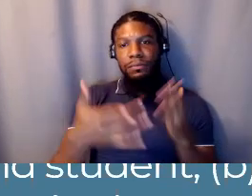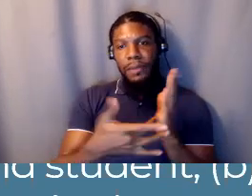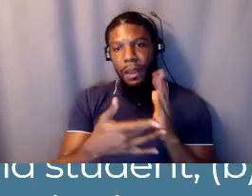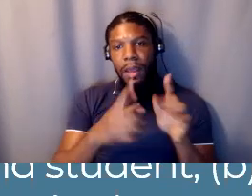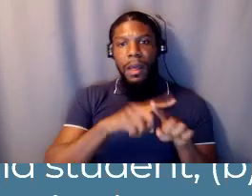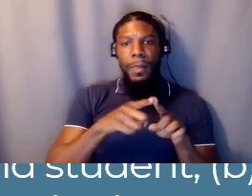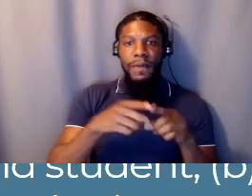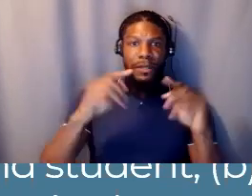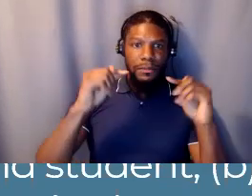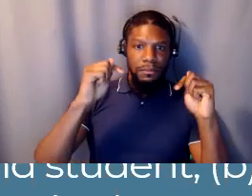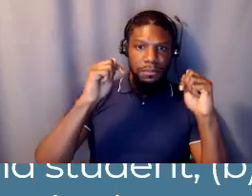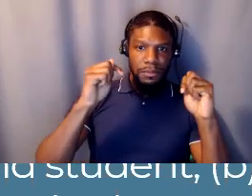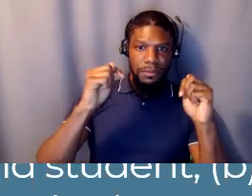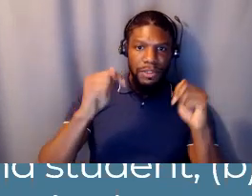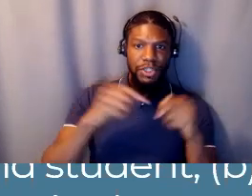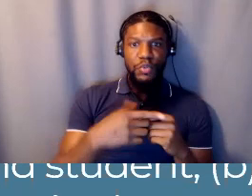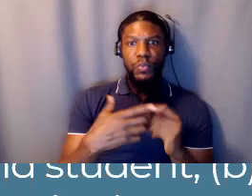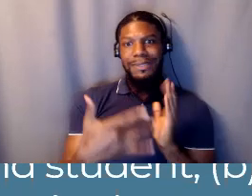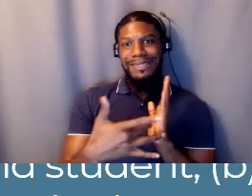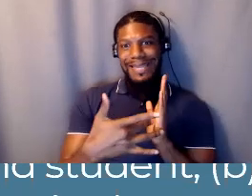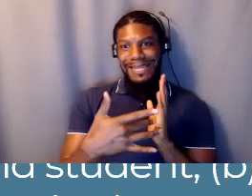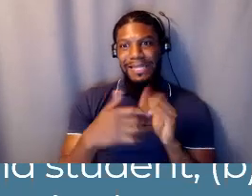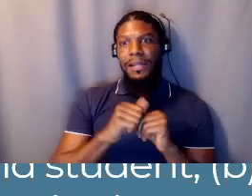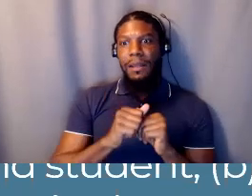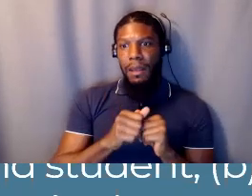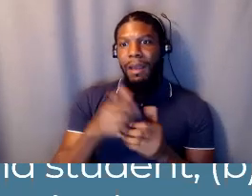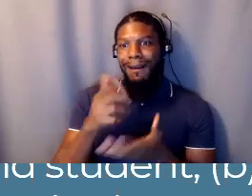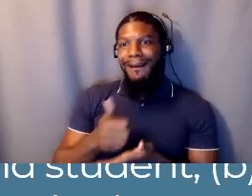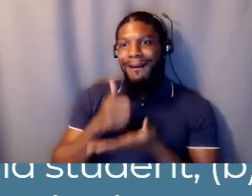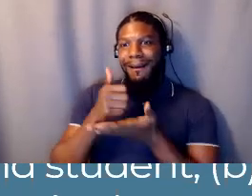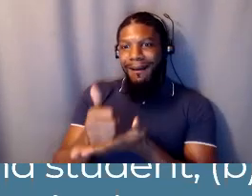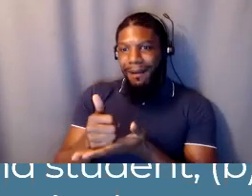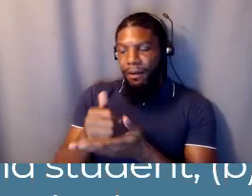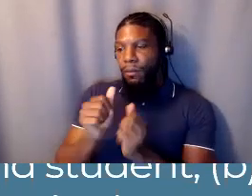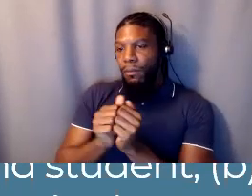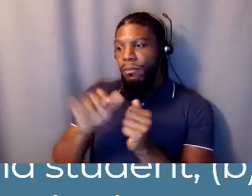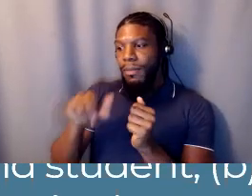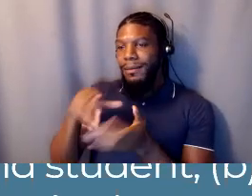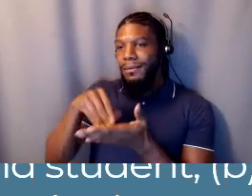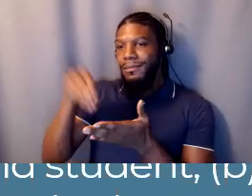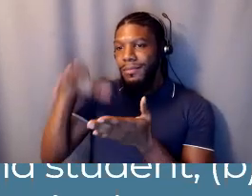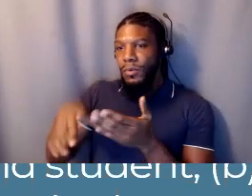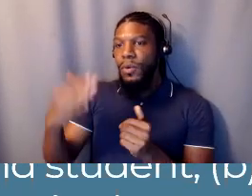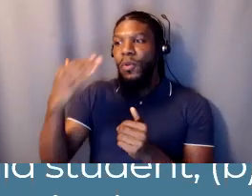to make sure that the student knew that the tutor was responding as a reader